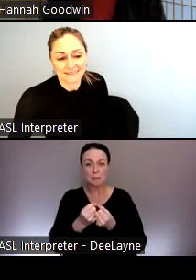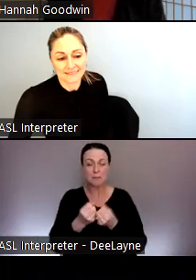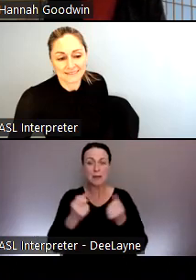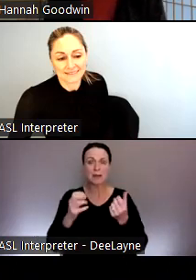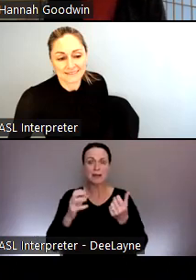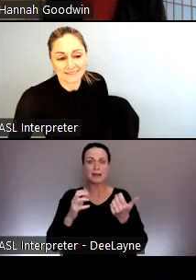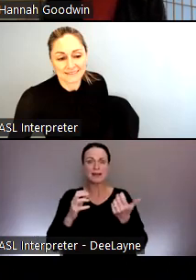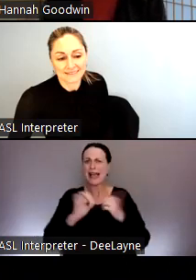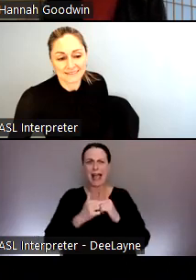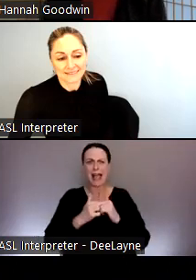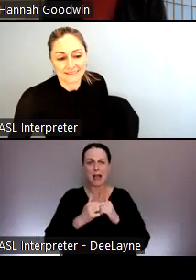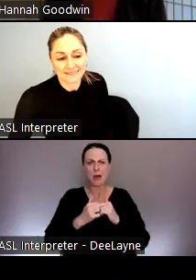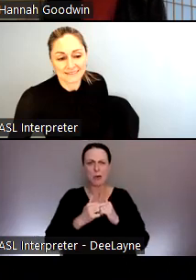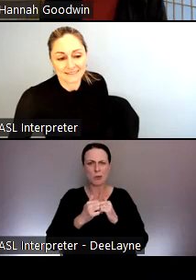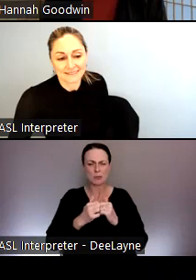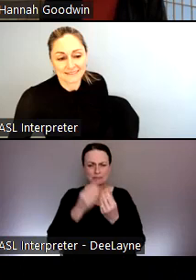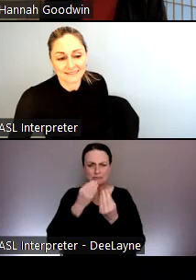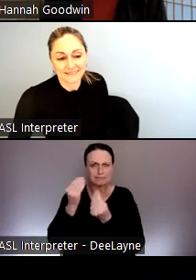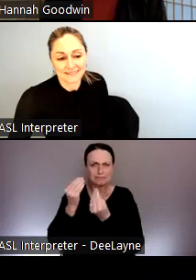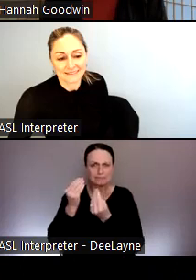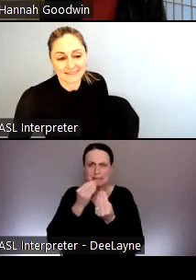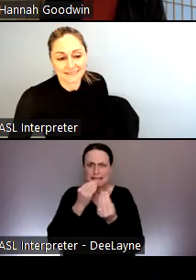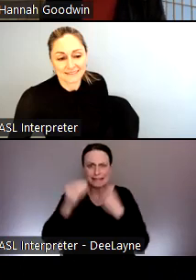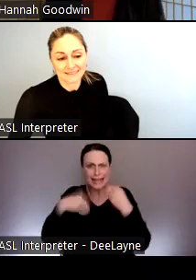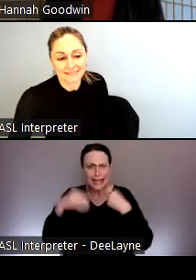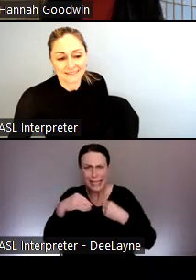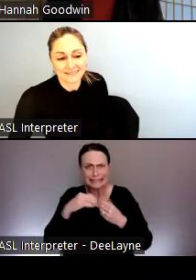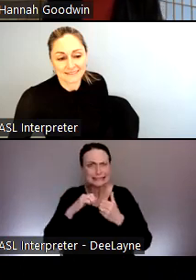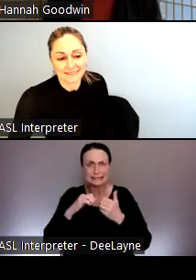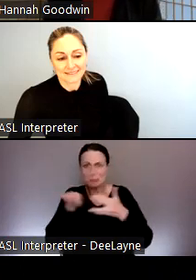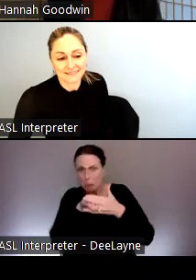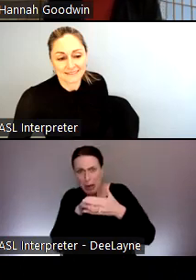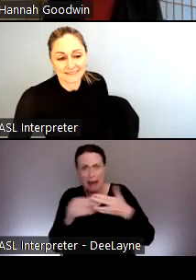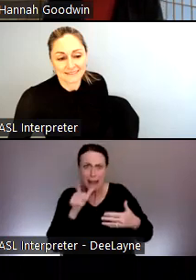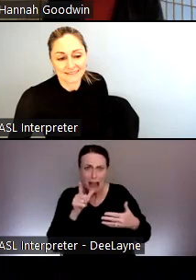how are people's nutritional needs met? i.e. Is there lunch provided?